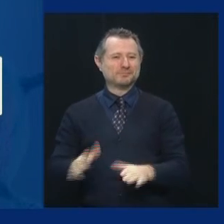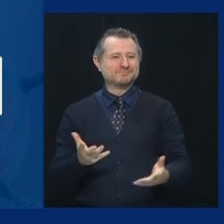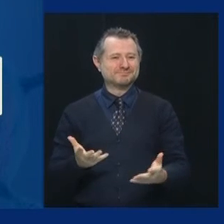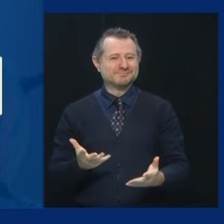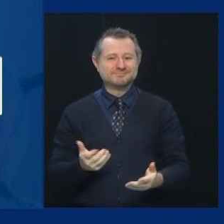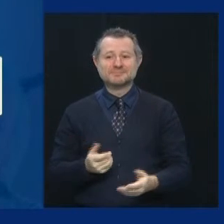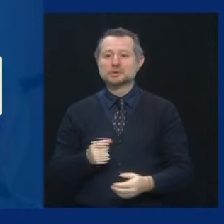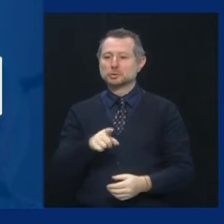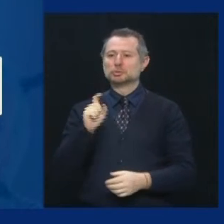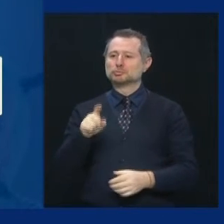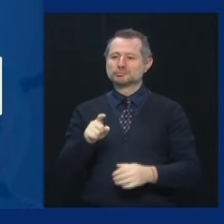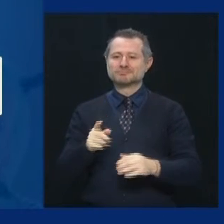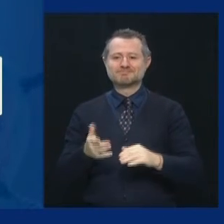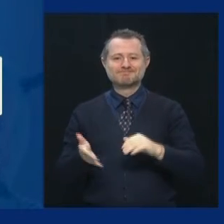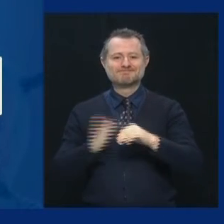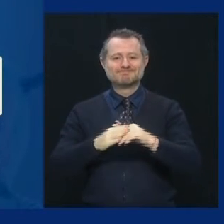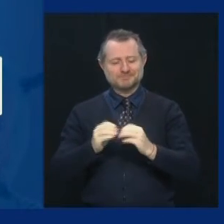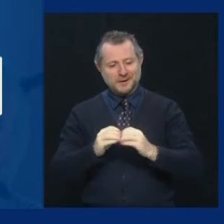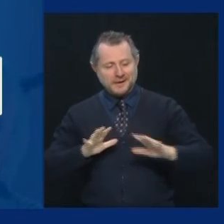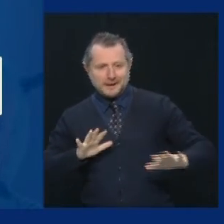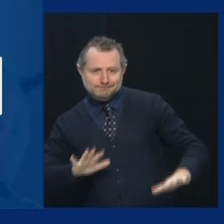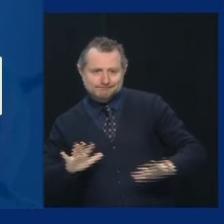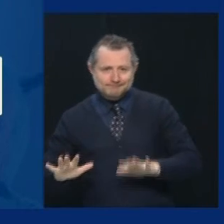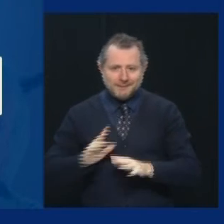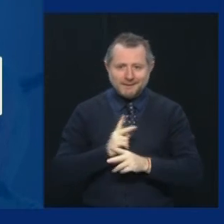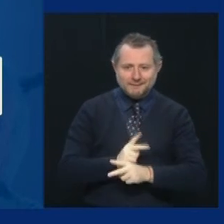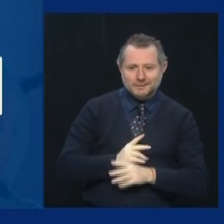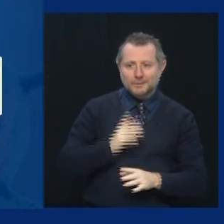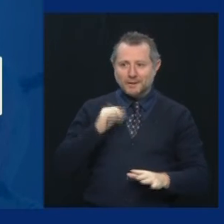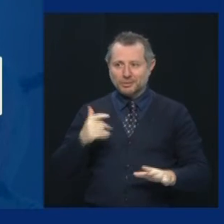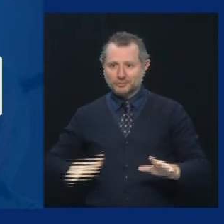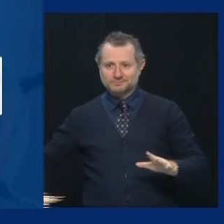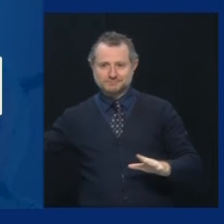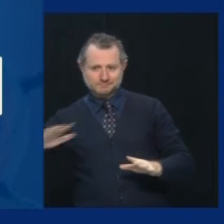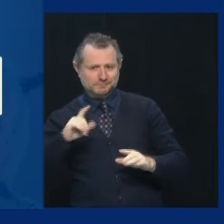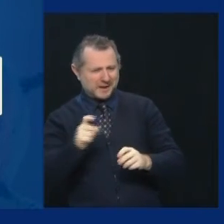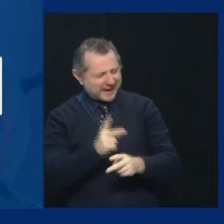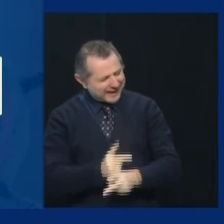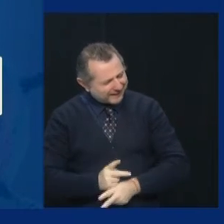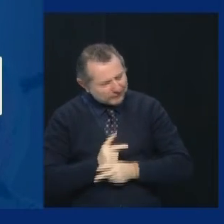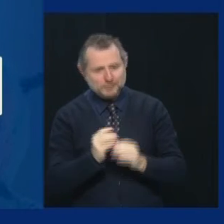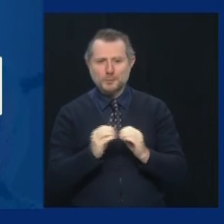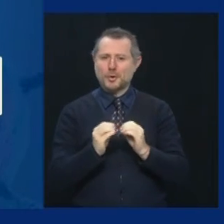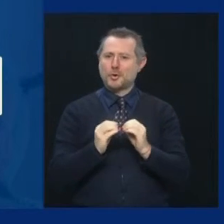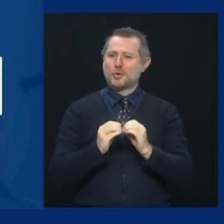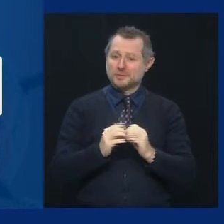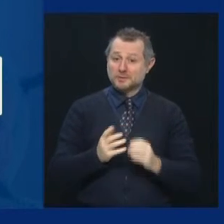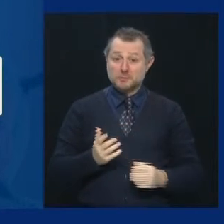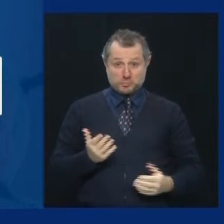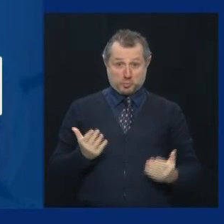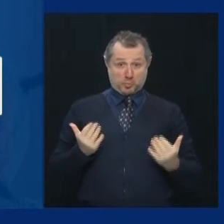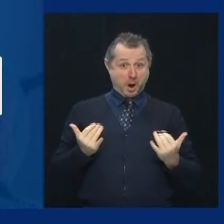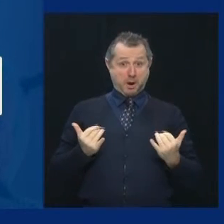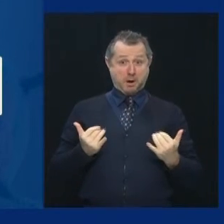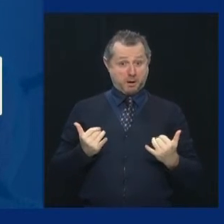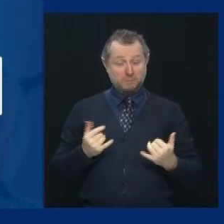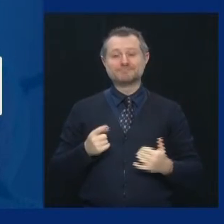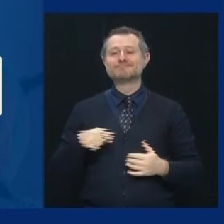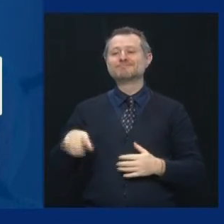THEY HAVE TO TAKE IT SERIOUSLY. THIS IS A FUNCTION OF THAT REGION'S WHAIF BEHAVIOR.